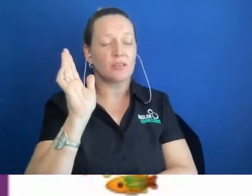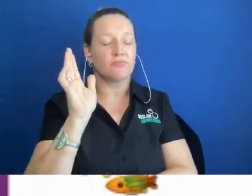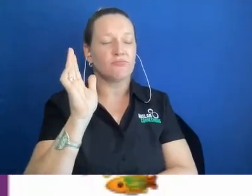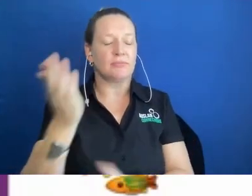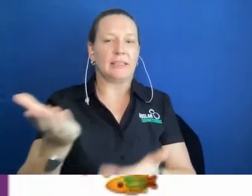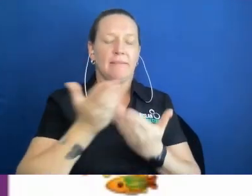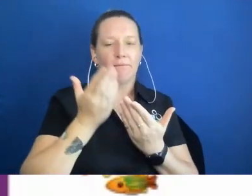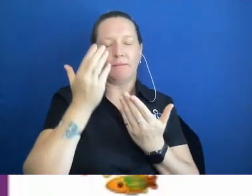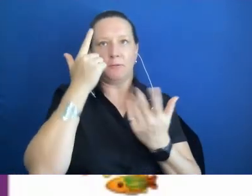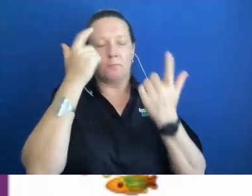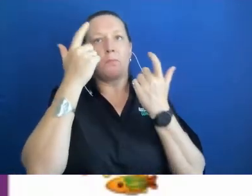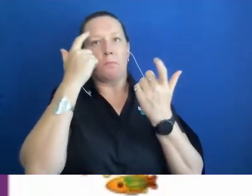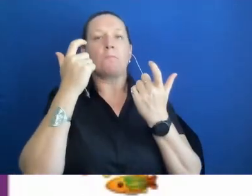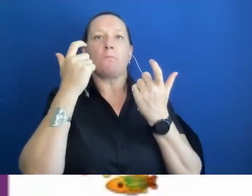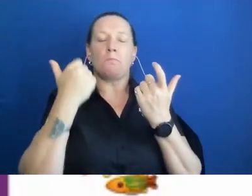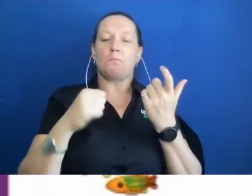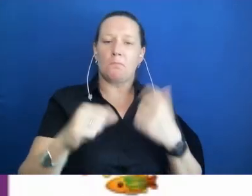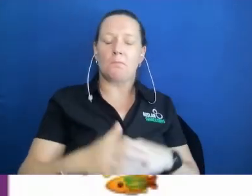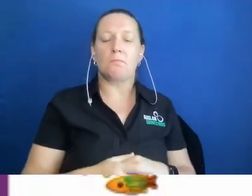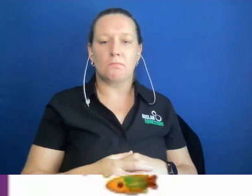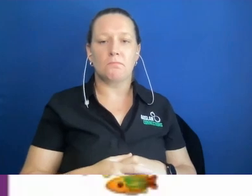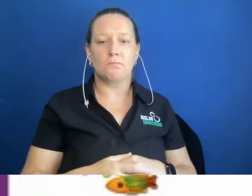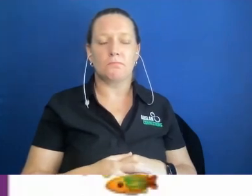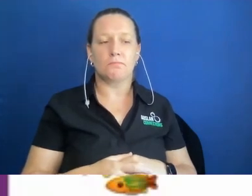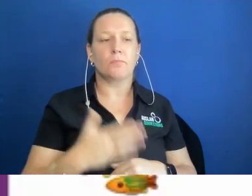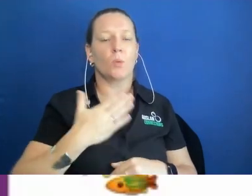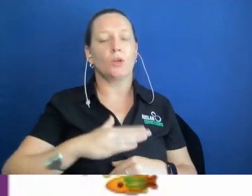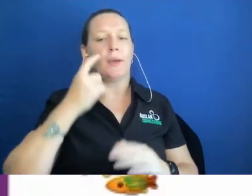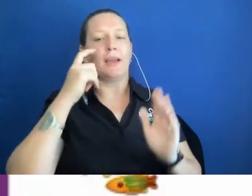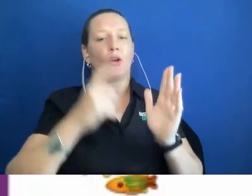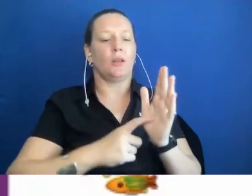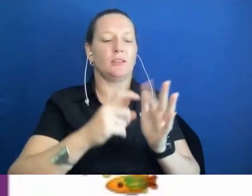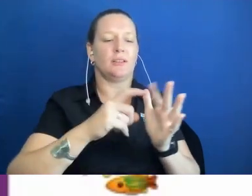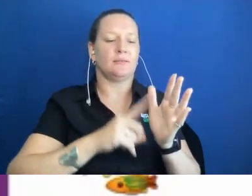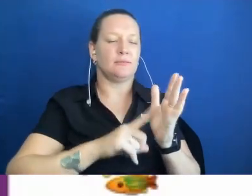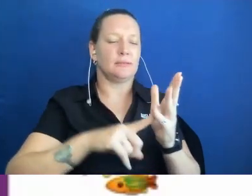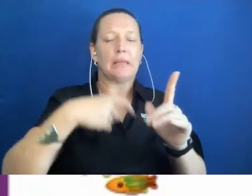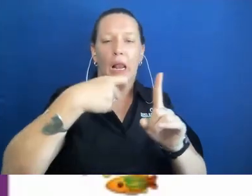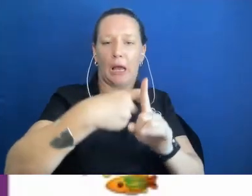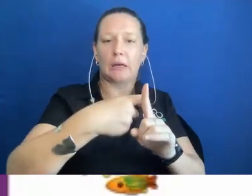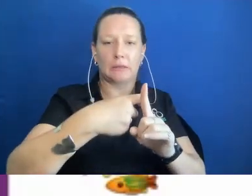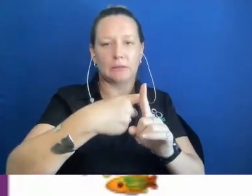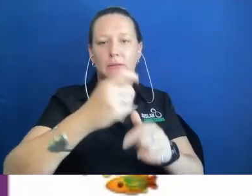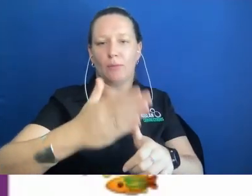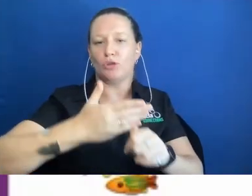and I just like to acknowledge the Darug people of Coleton the traditional owners of this land.